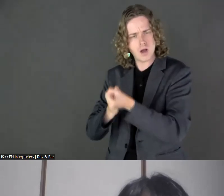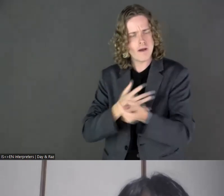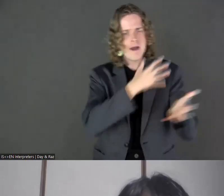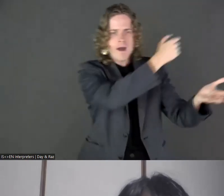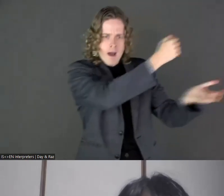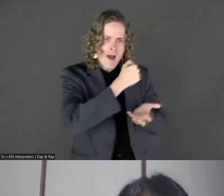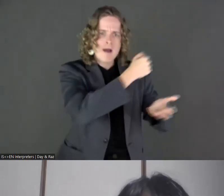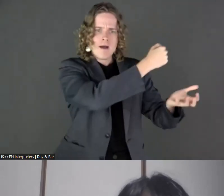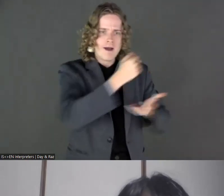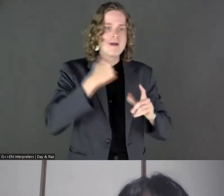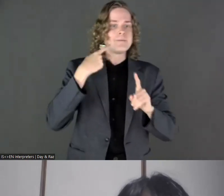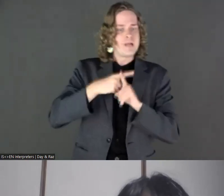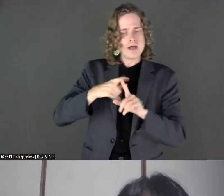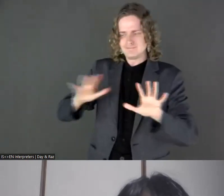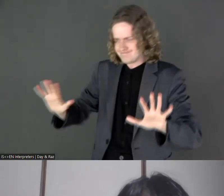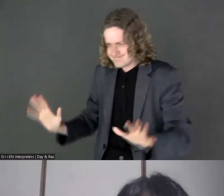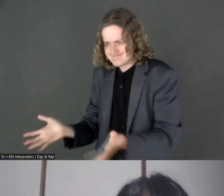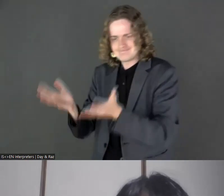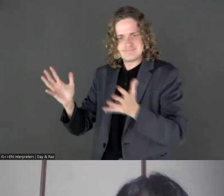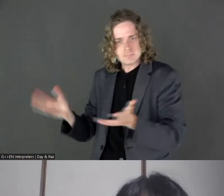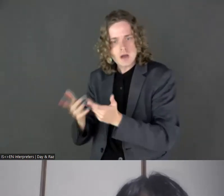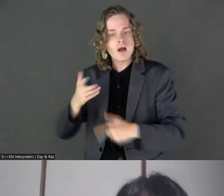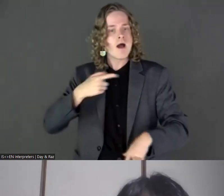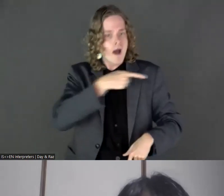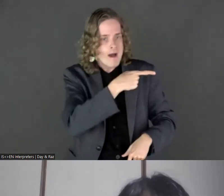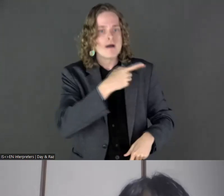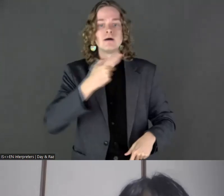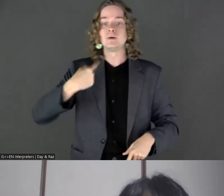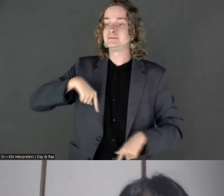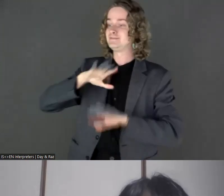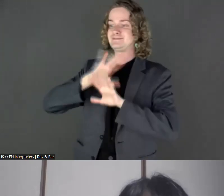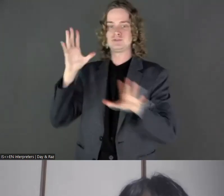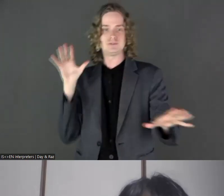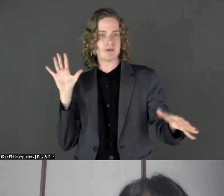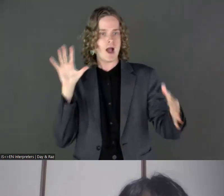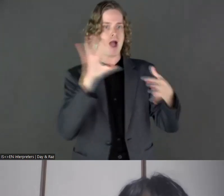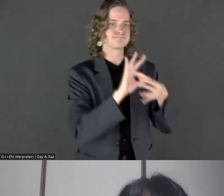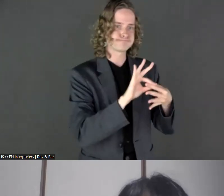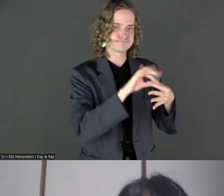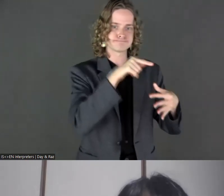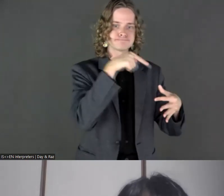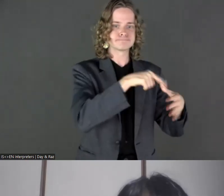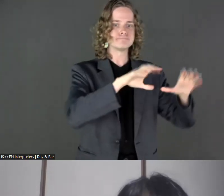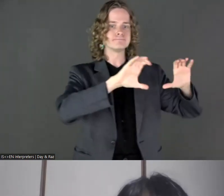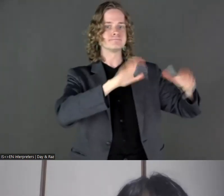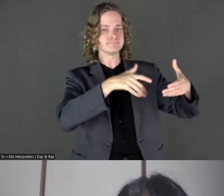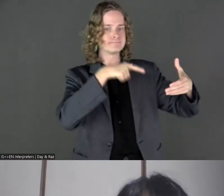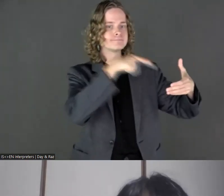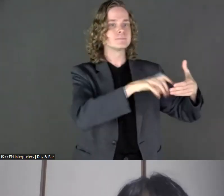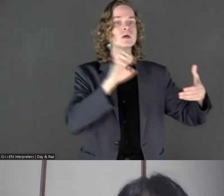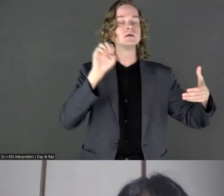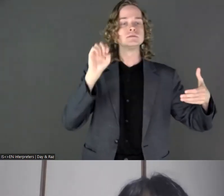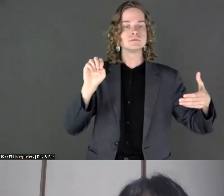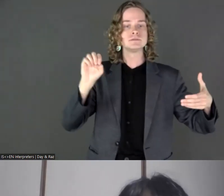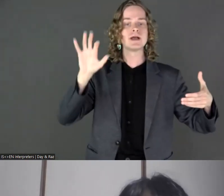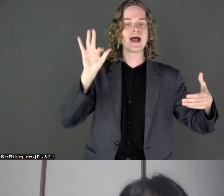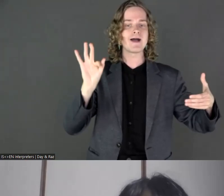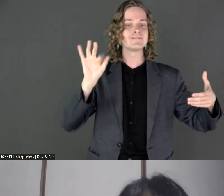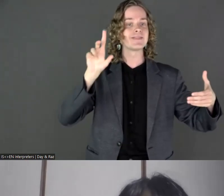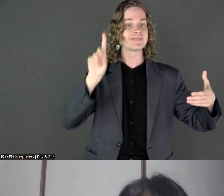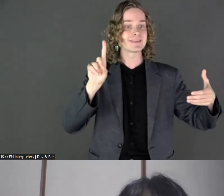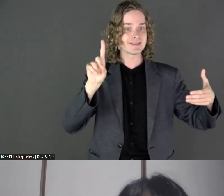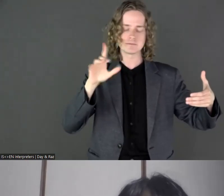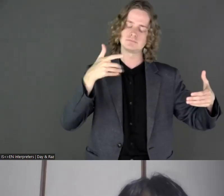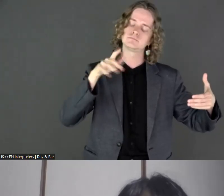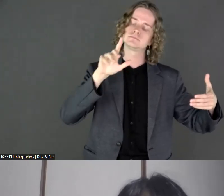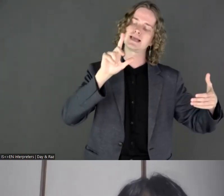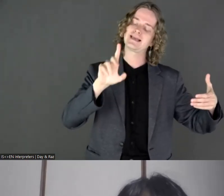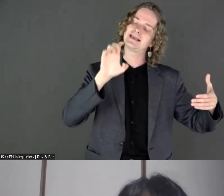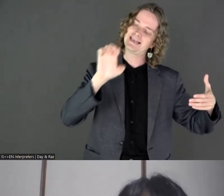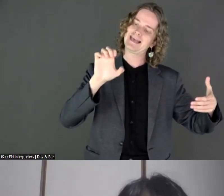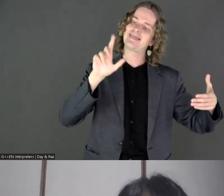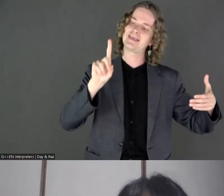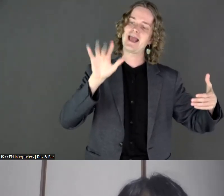forum for persons with disabilities. And we trust we can start to change things around